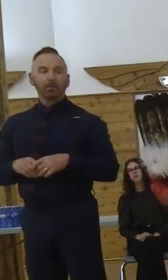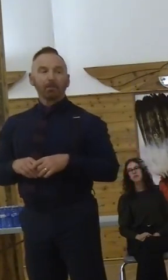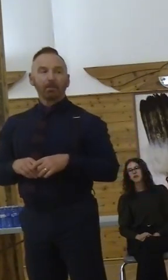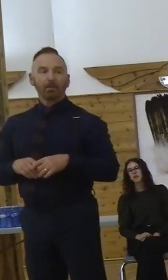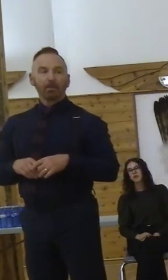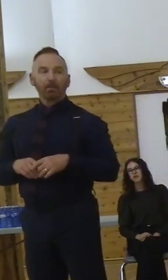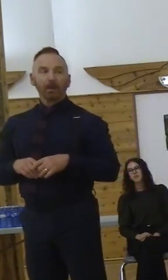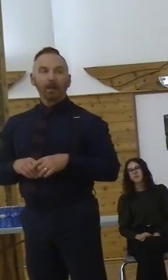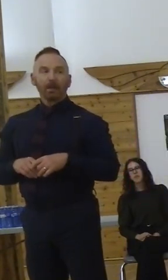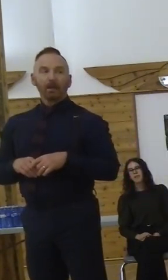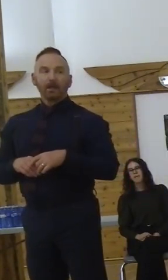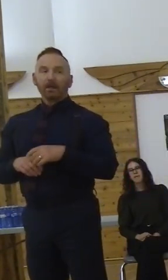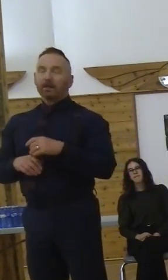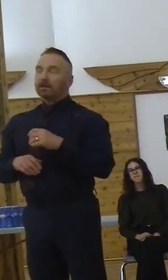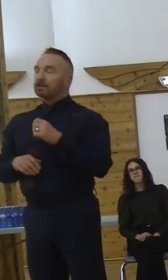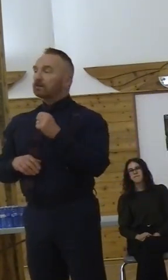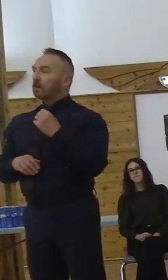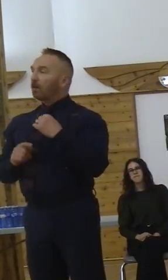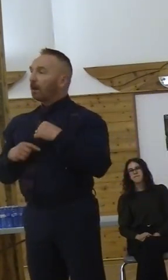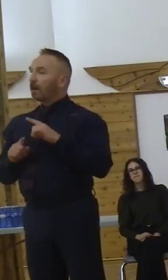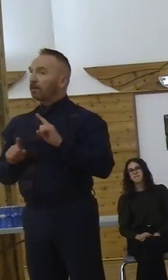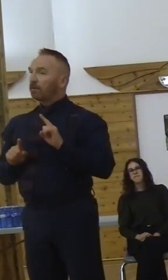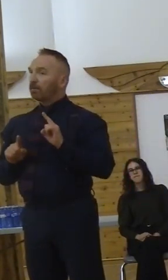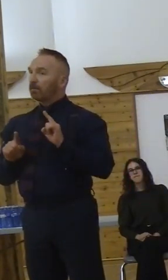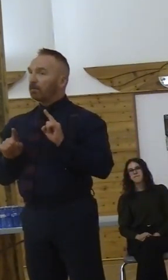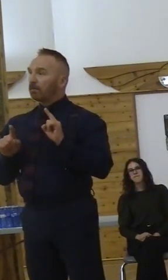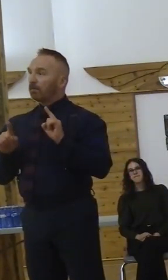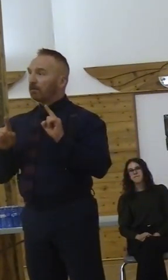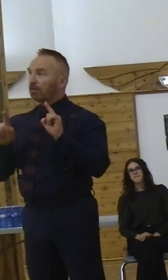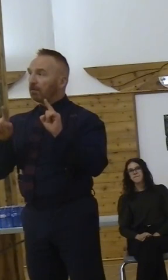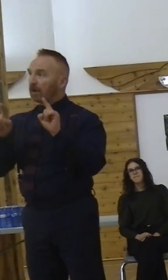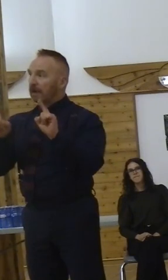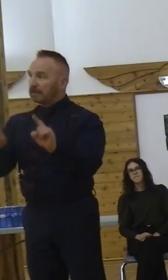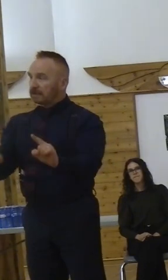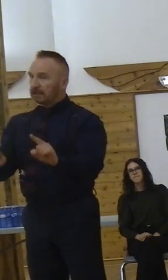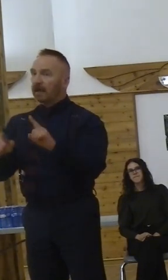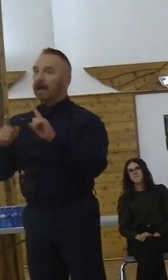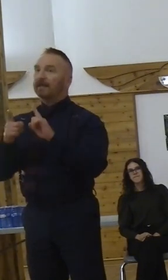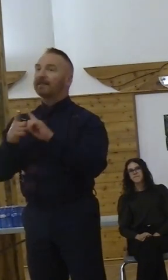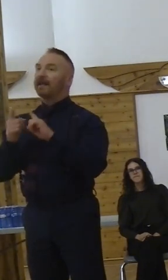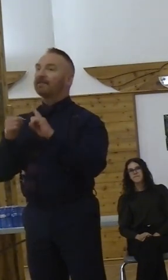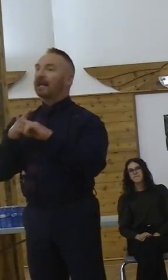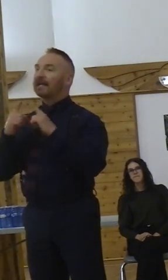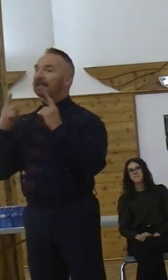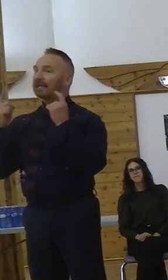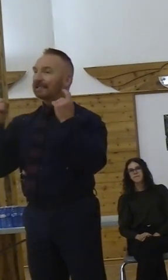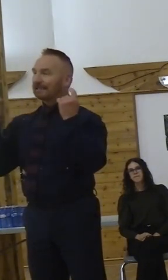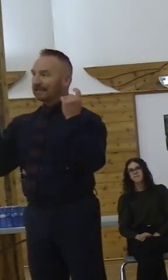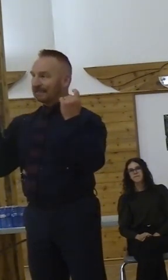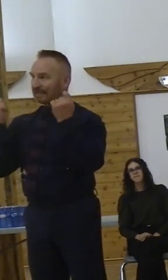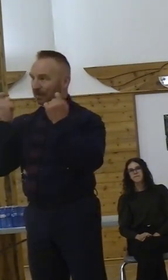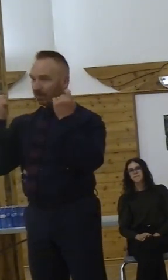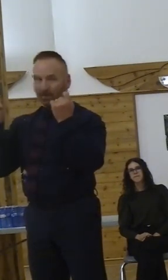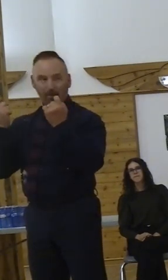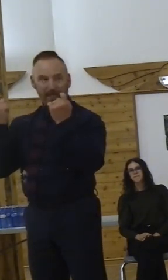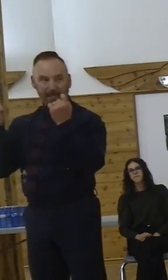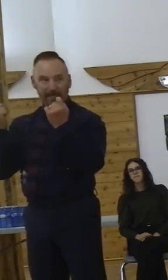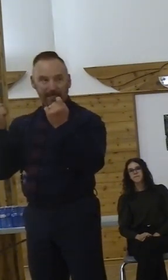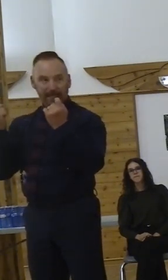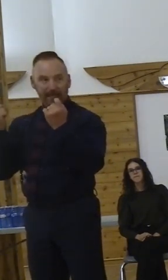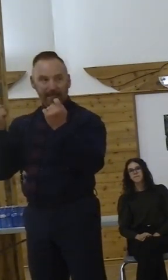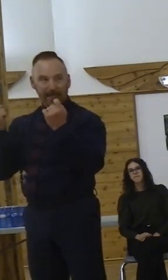So I went and then in that ceremony, there's a different dance, like I can't, I tried so